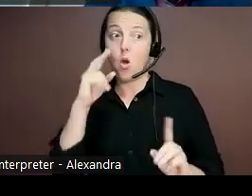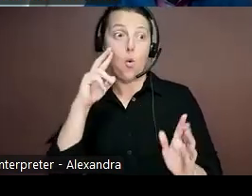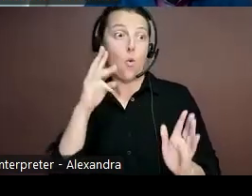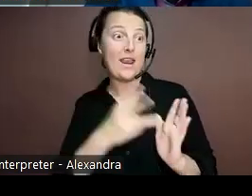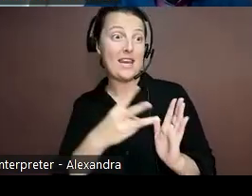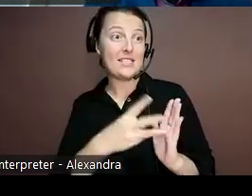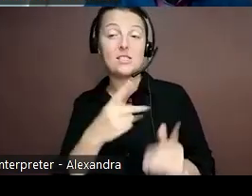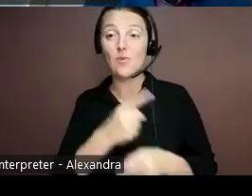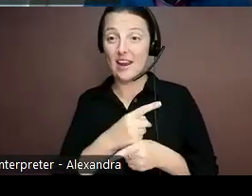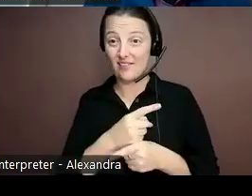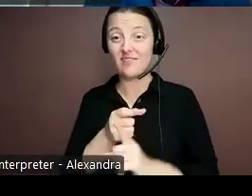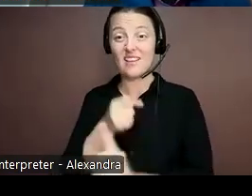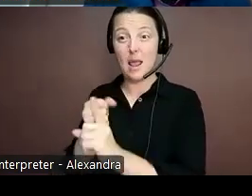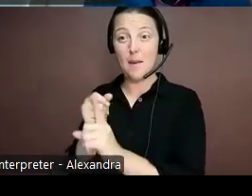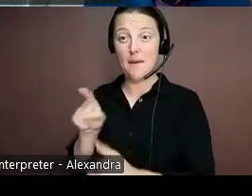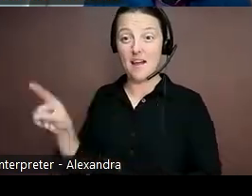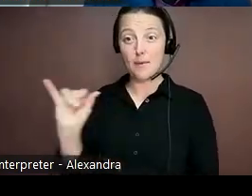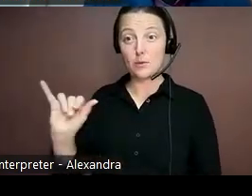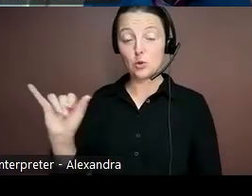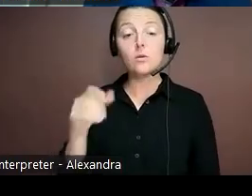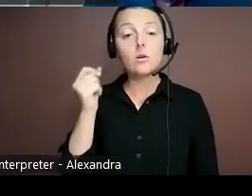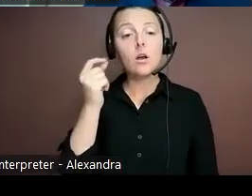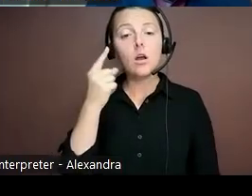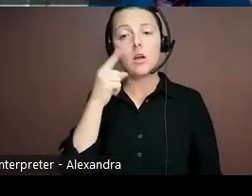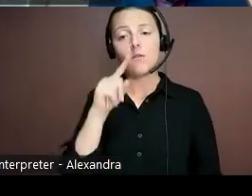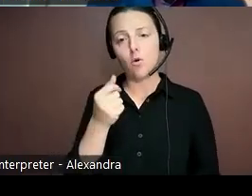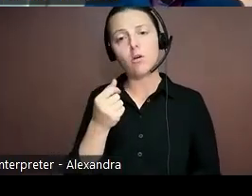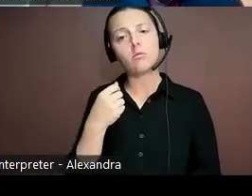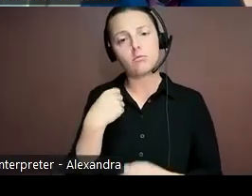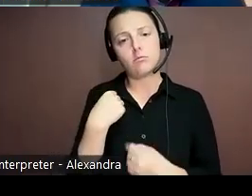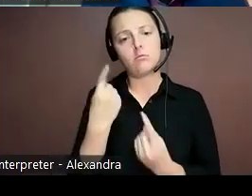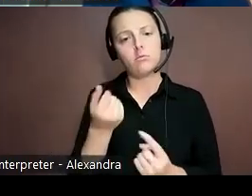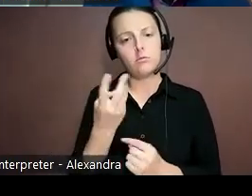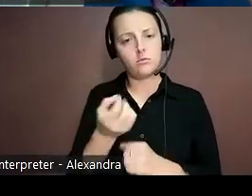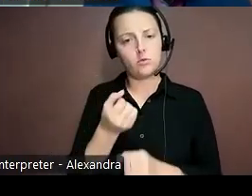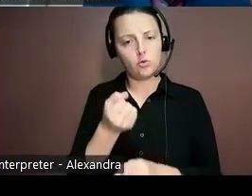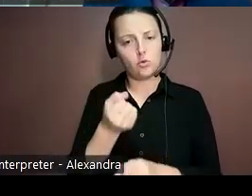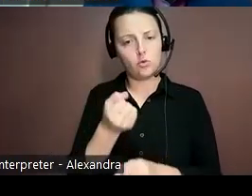the last couple of years has involved education around this, but also providing, you know, more